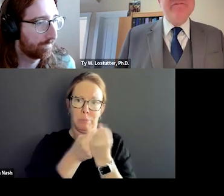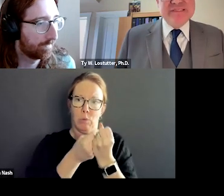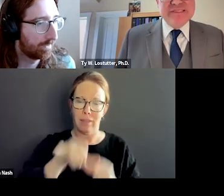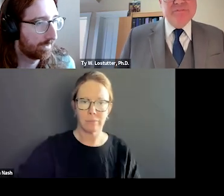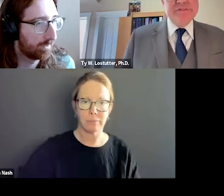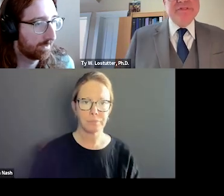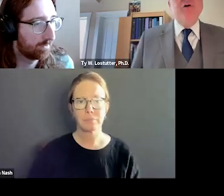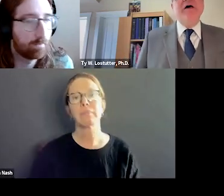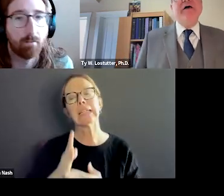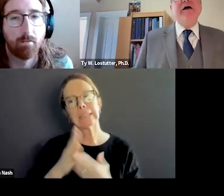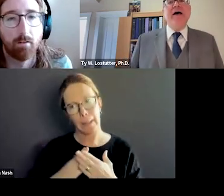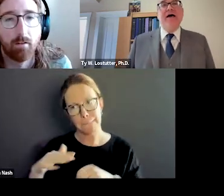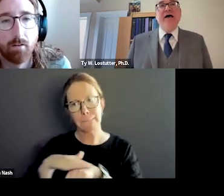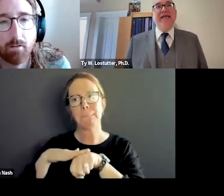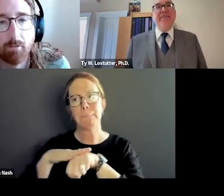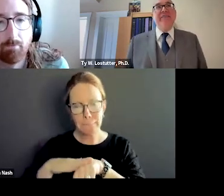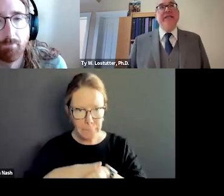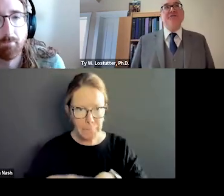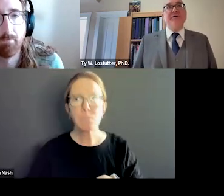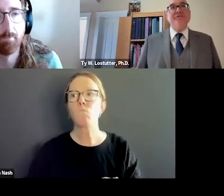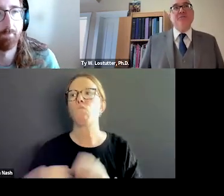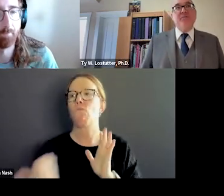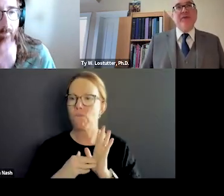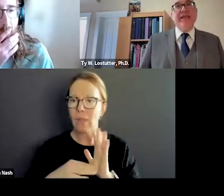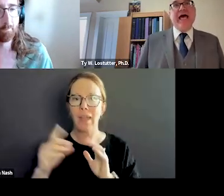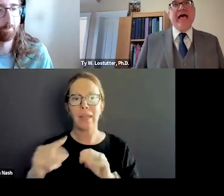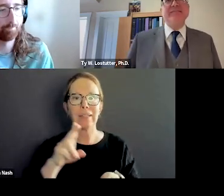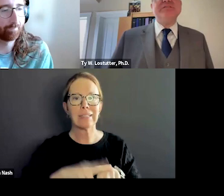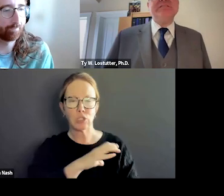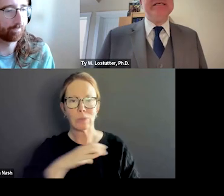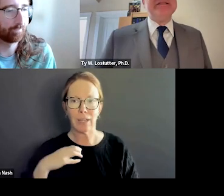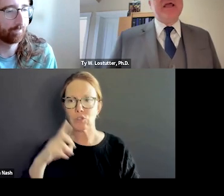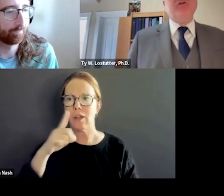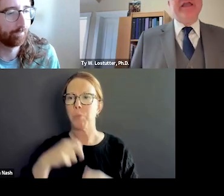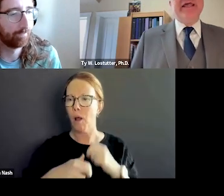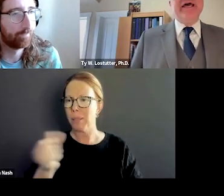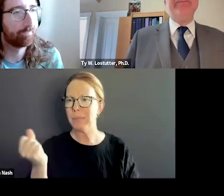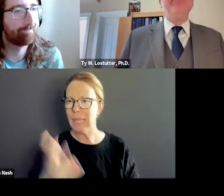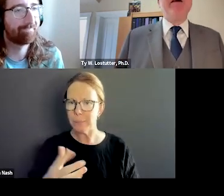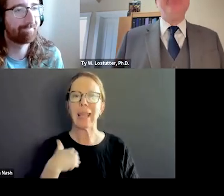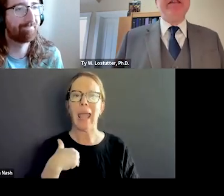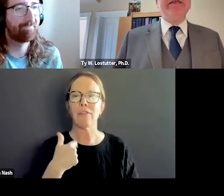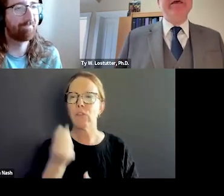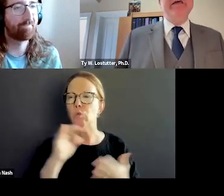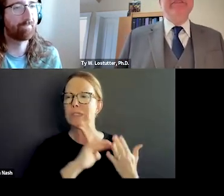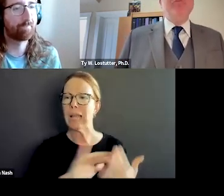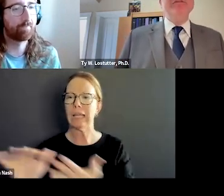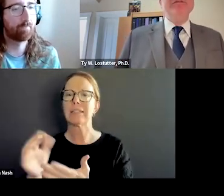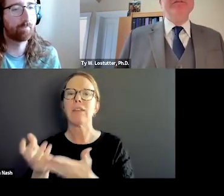We have some. So, again, the National Council on Problem Gambling had some studies that they were looking at the amount of money that was